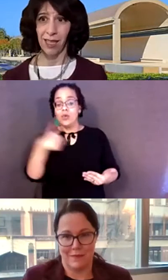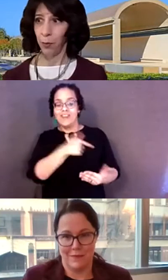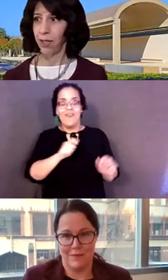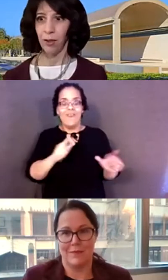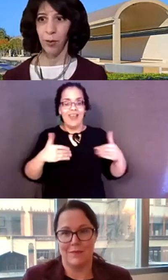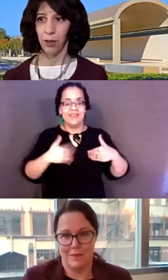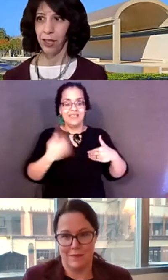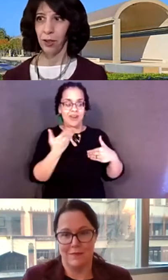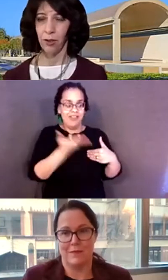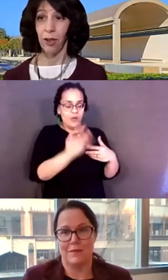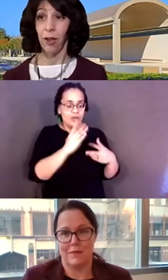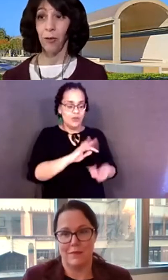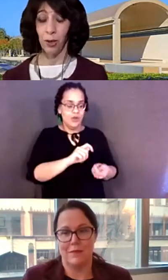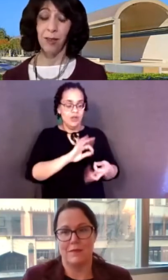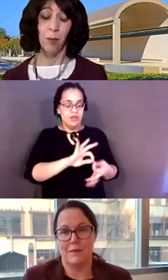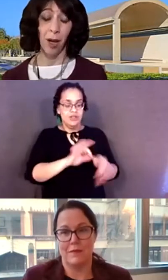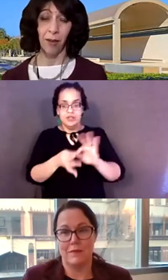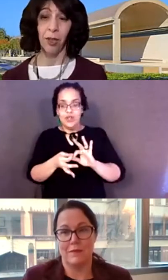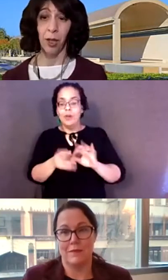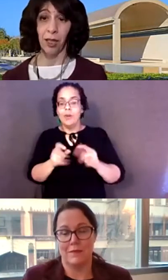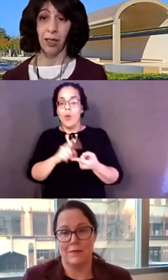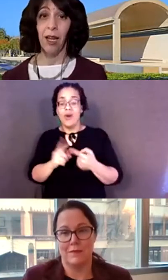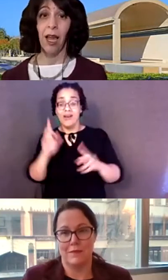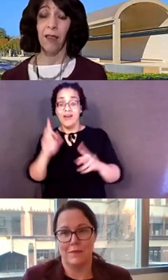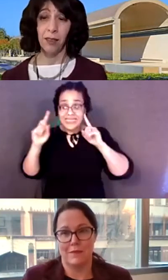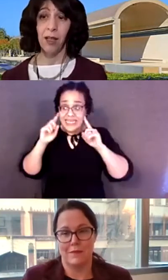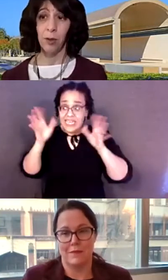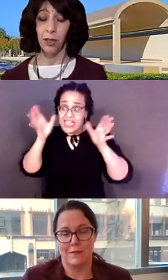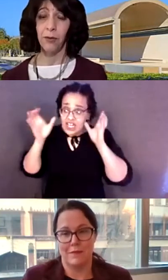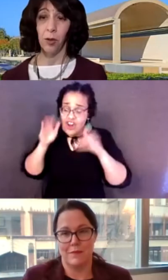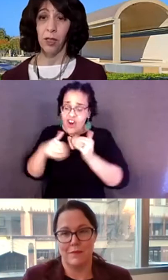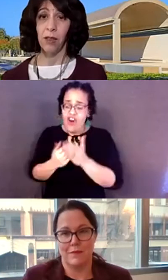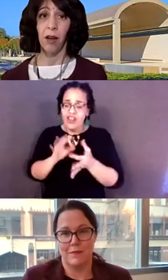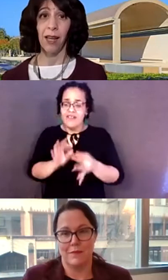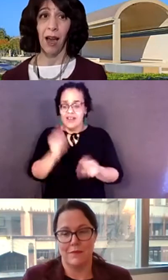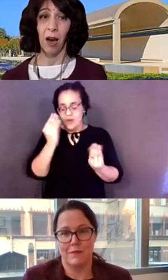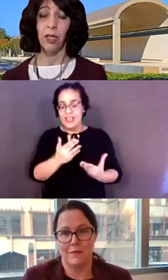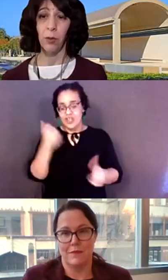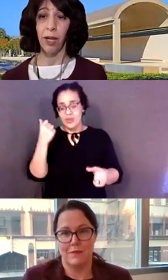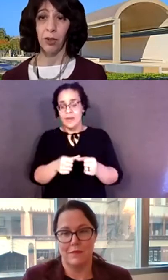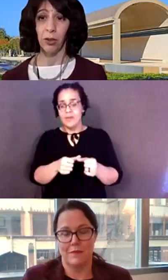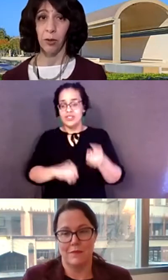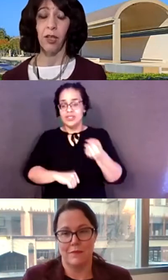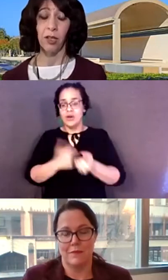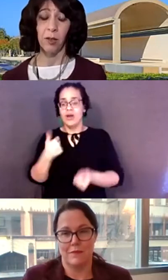be another pair of ears for just about everybody and this law is really focused